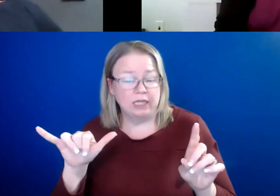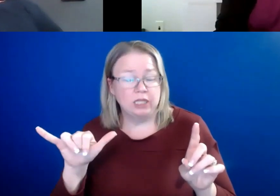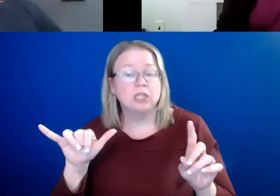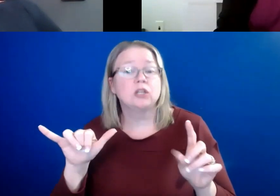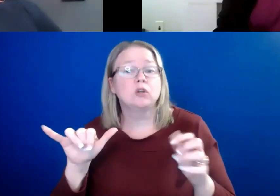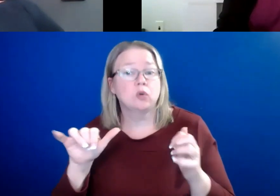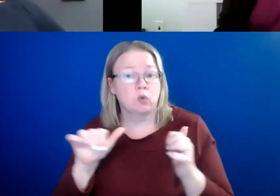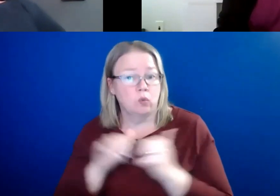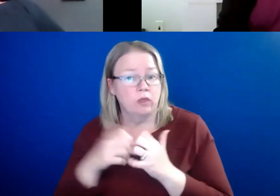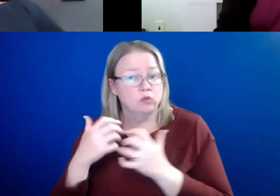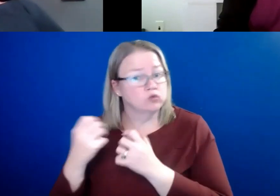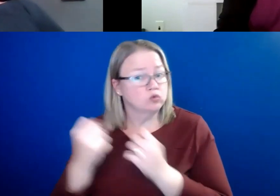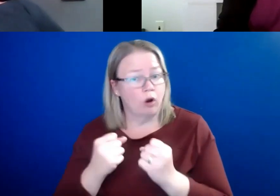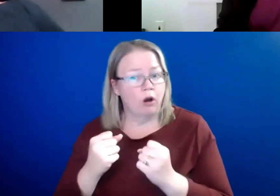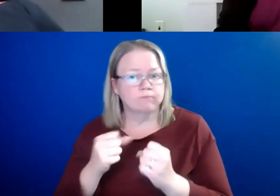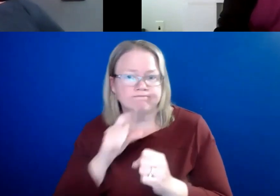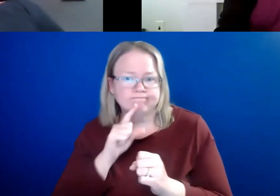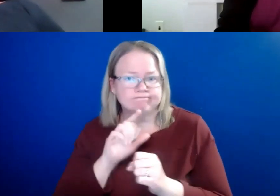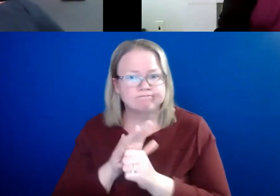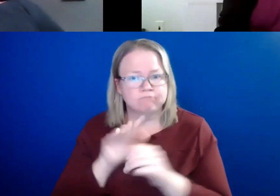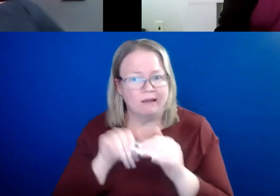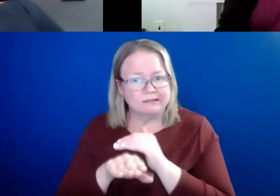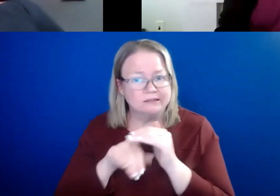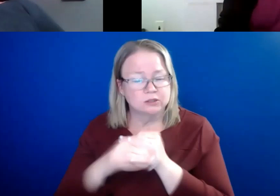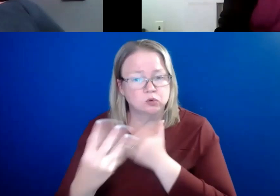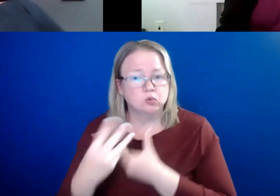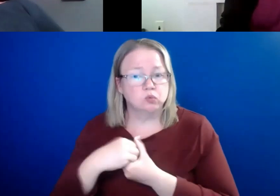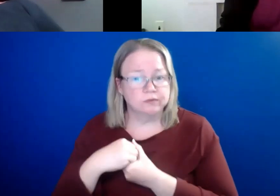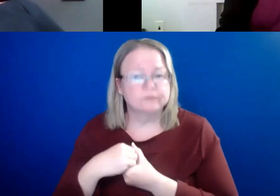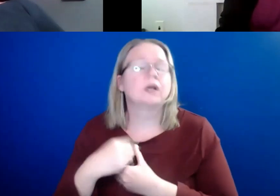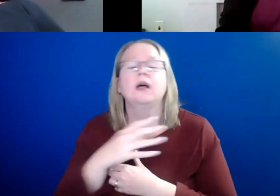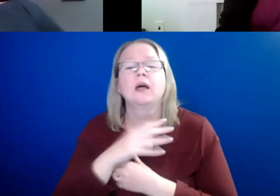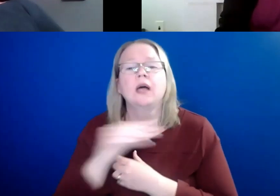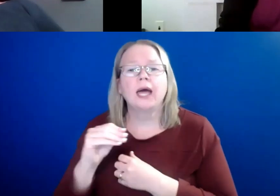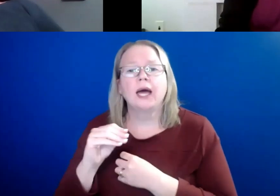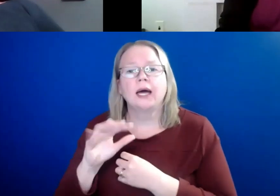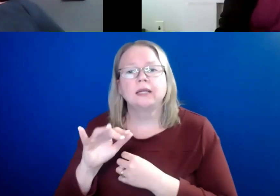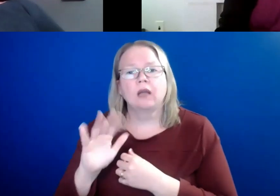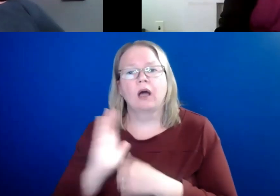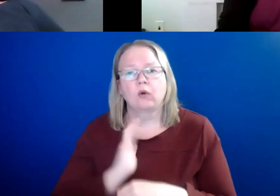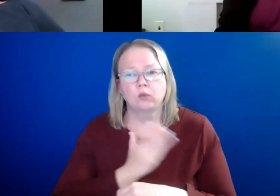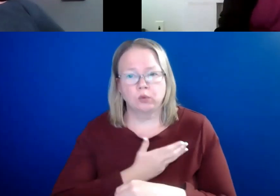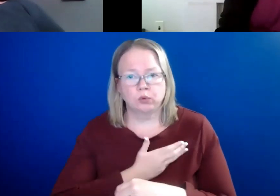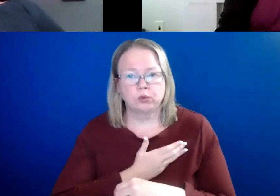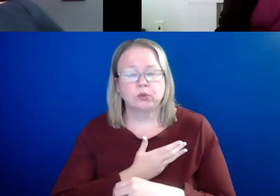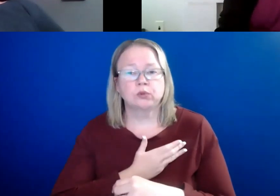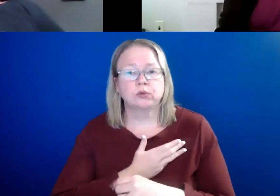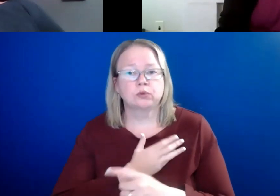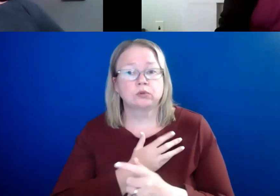13:16:38 strong commitment to inclusiveness and 13:16:41 particular attention to